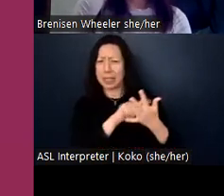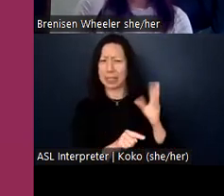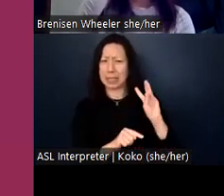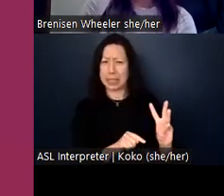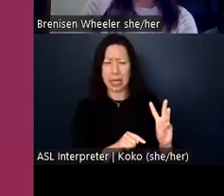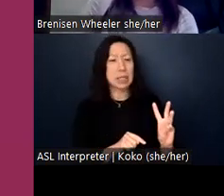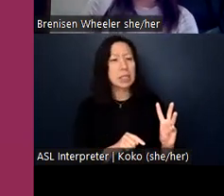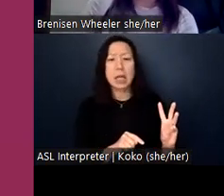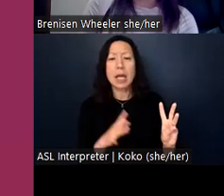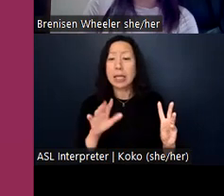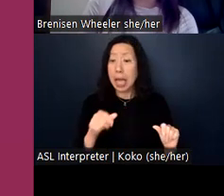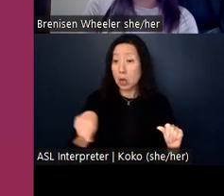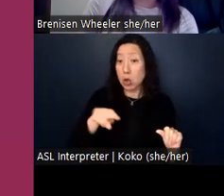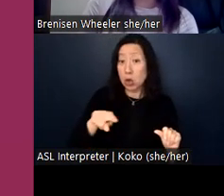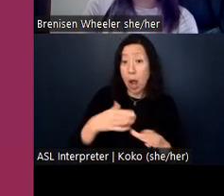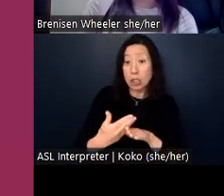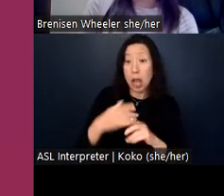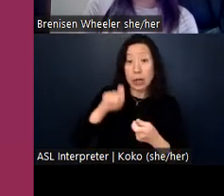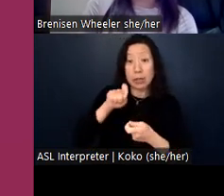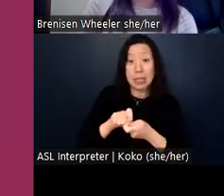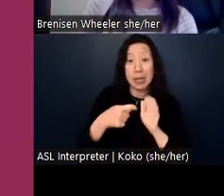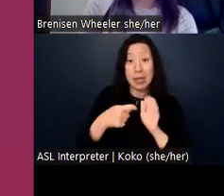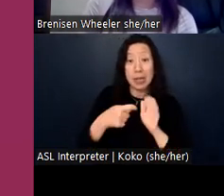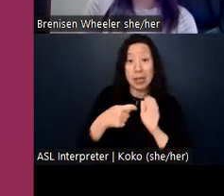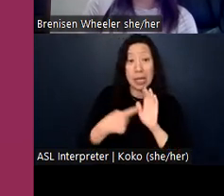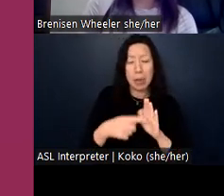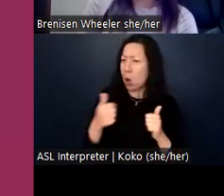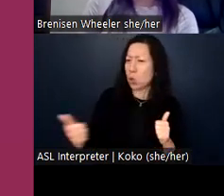could, or how you already do put these values into action?